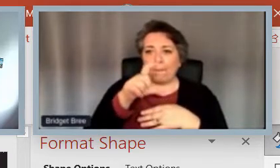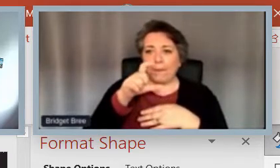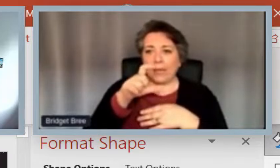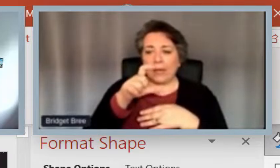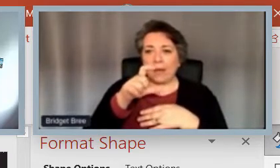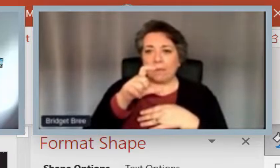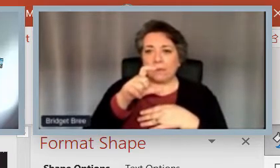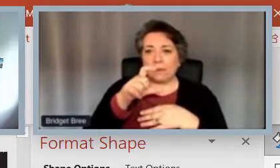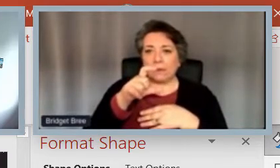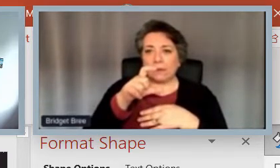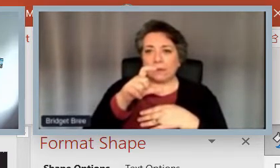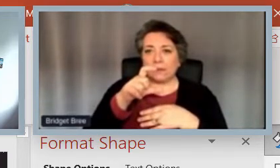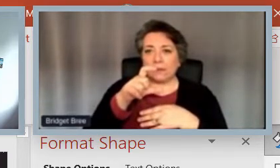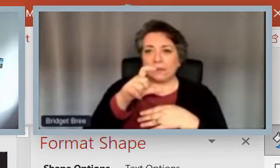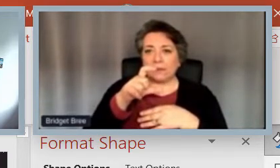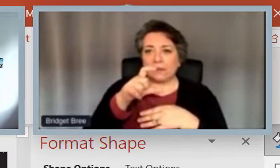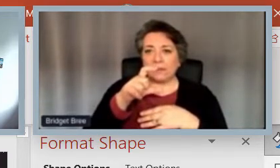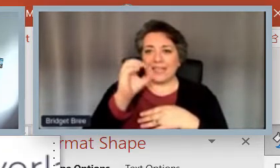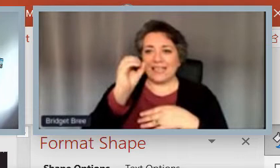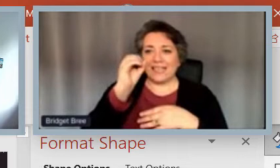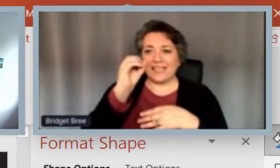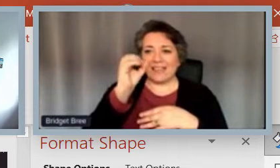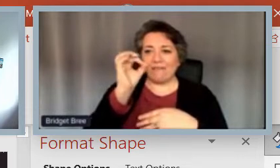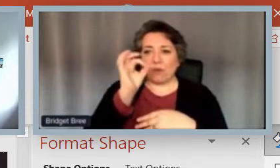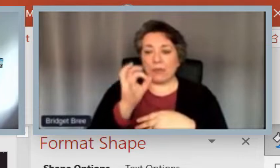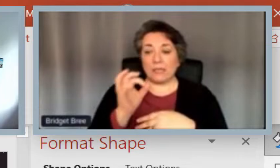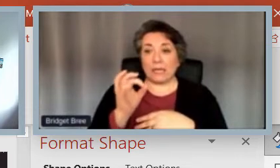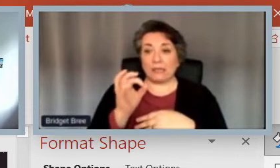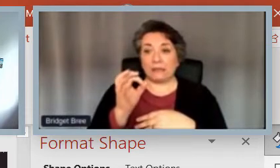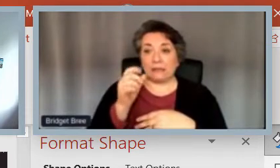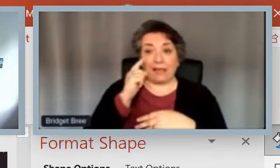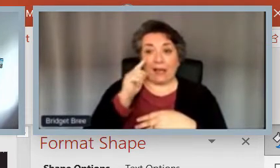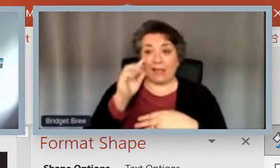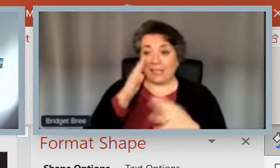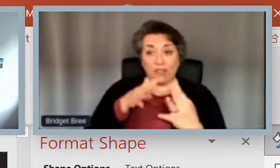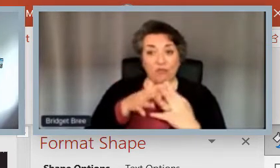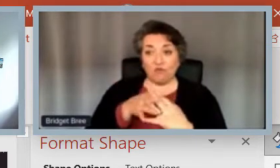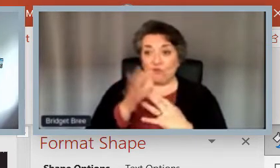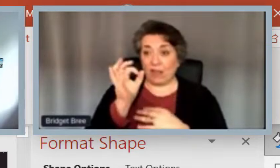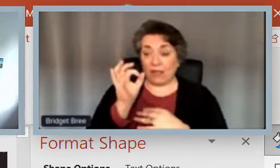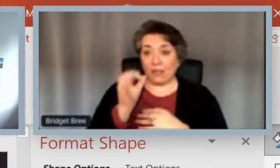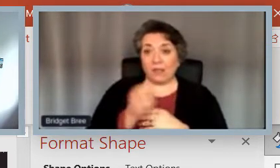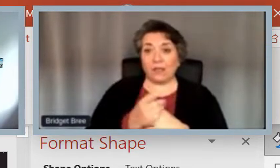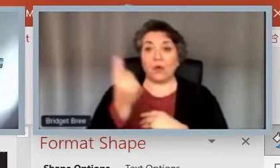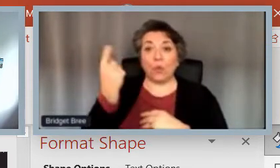If I got 0%, I can’t see the photo at all now, whereas at 100%, I can see the photo